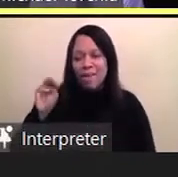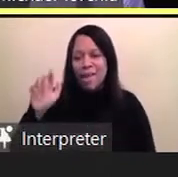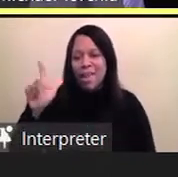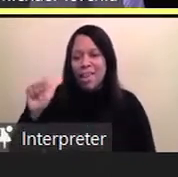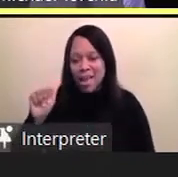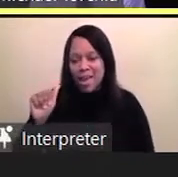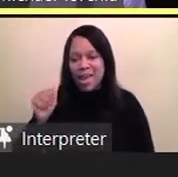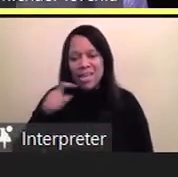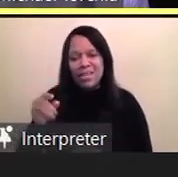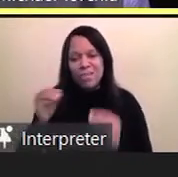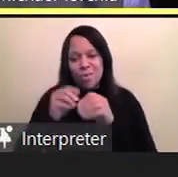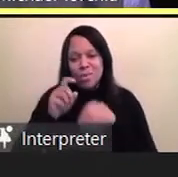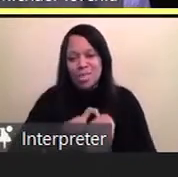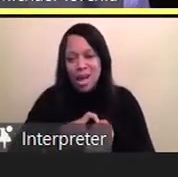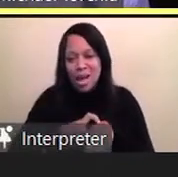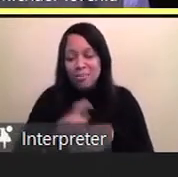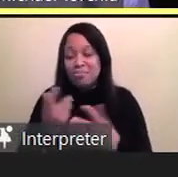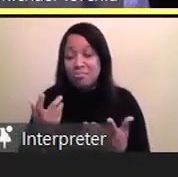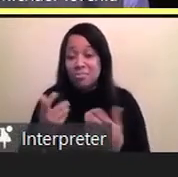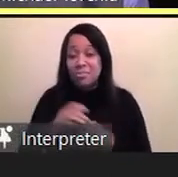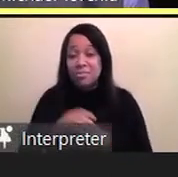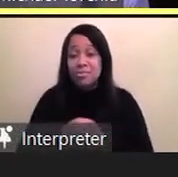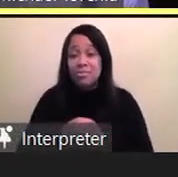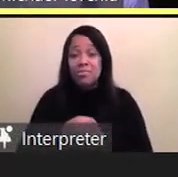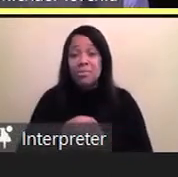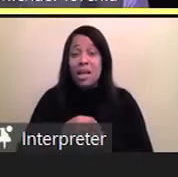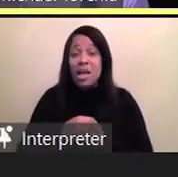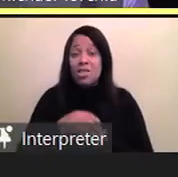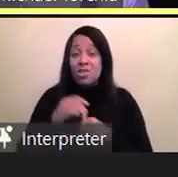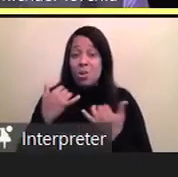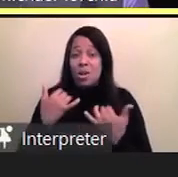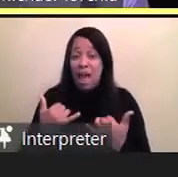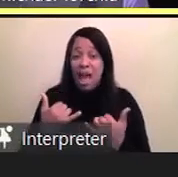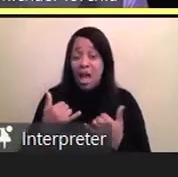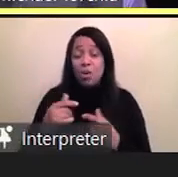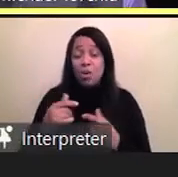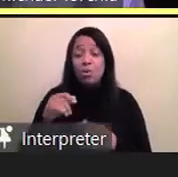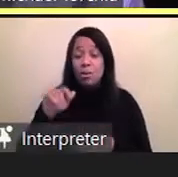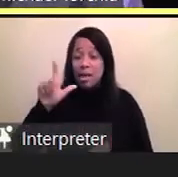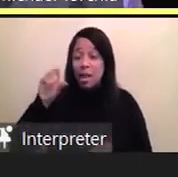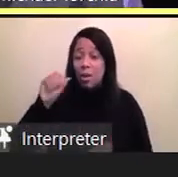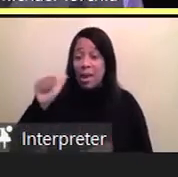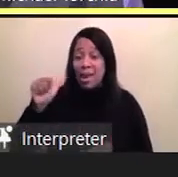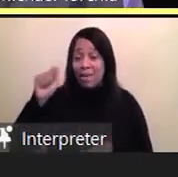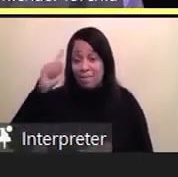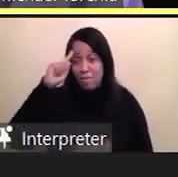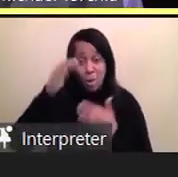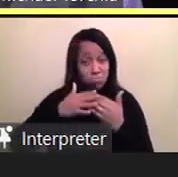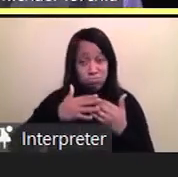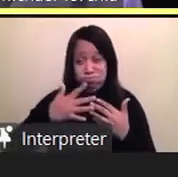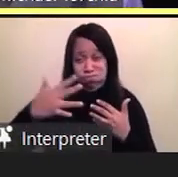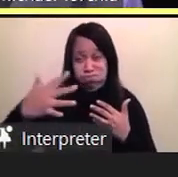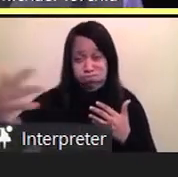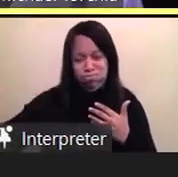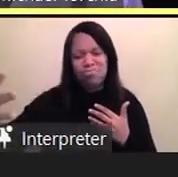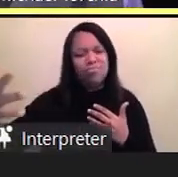Now, indefinite leave of absence is not reasonable. But if an employee says, I need an extra few days.